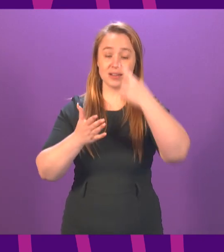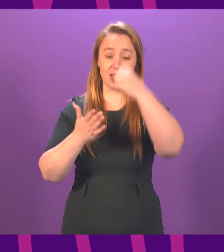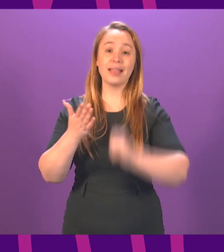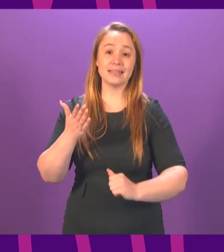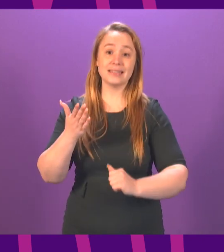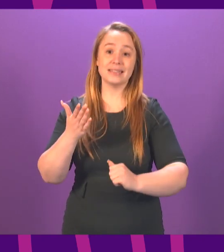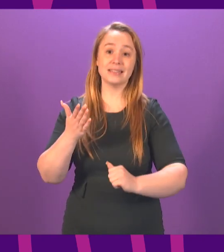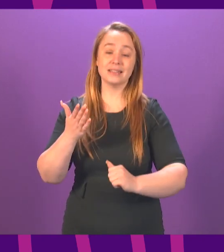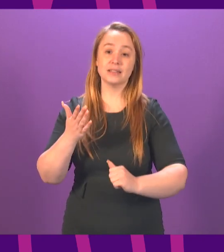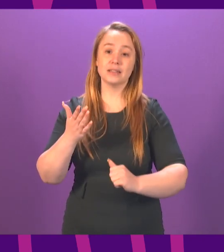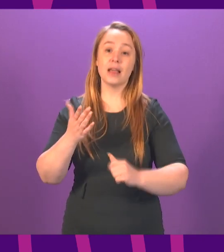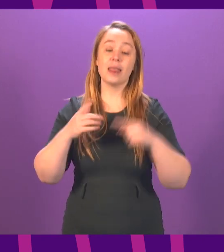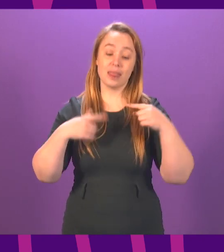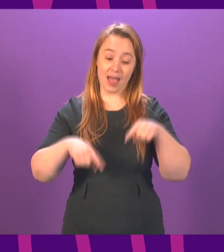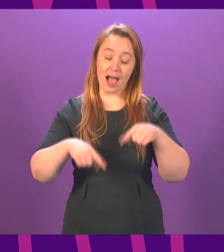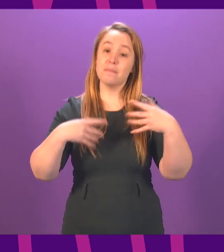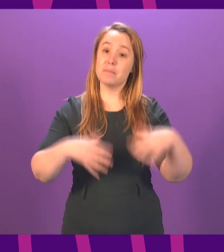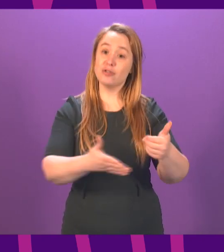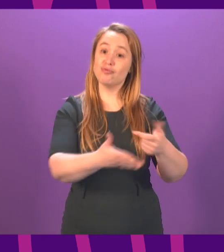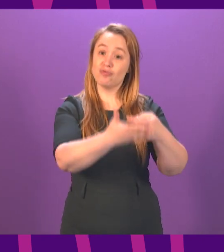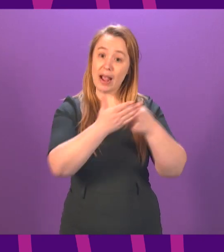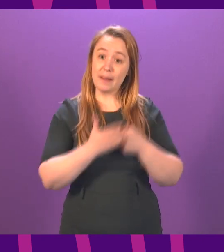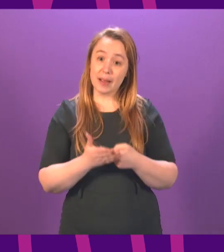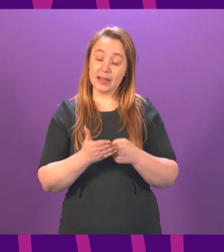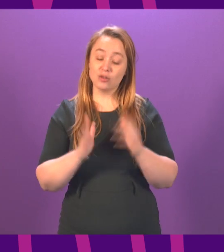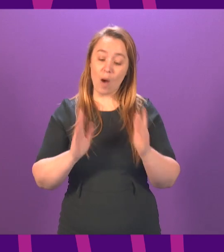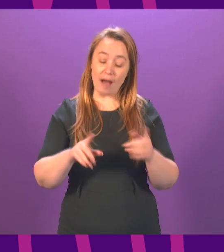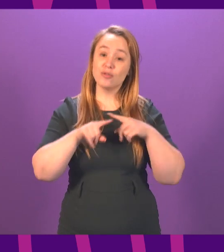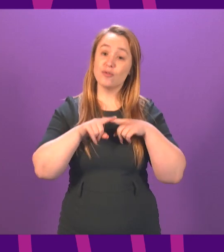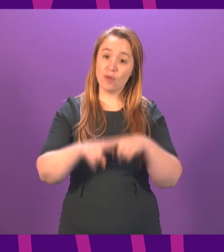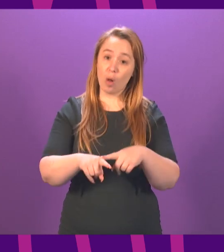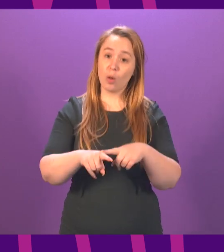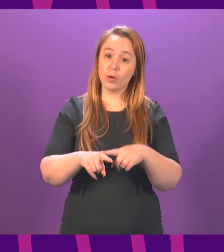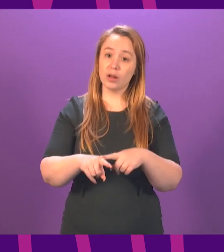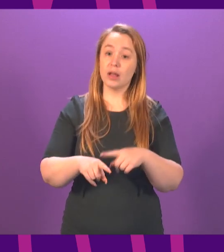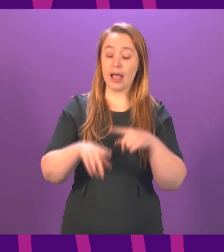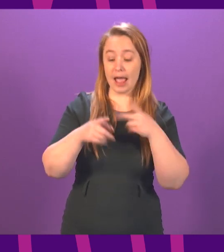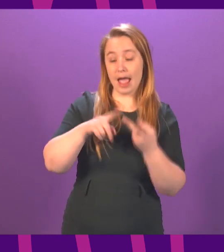recommended because following that clinical prioritisation is the best way to protect the